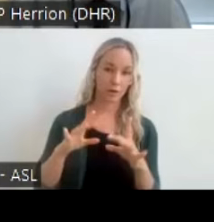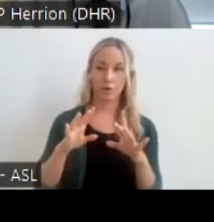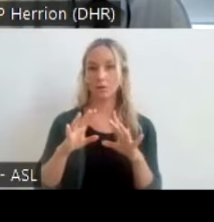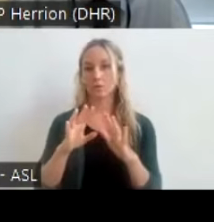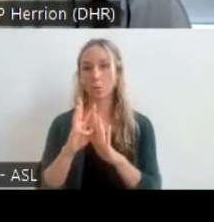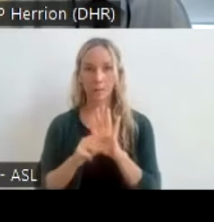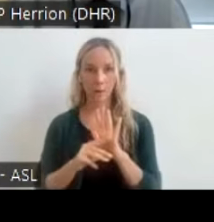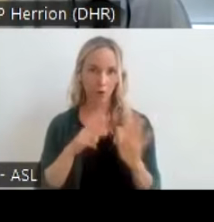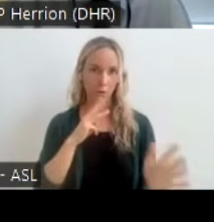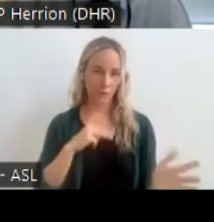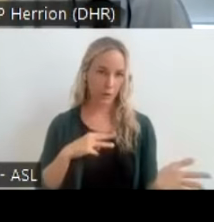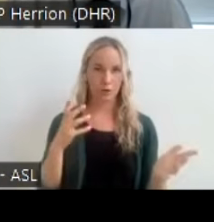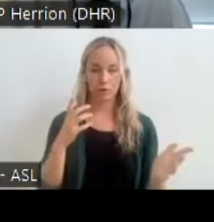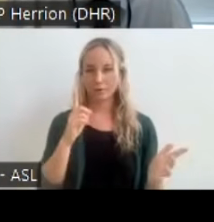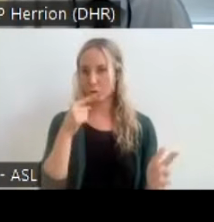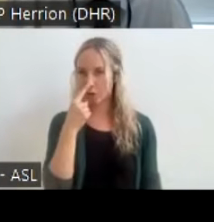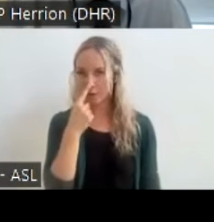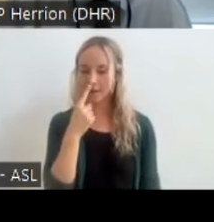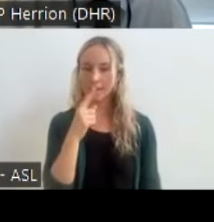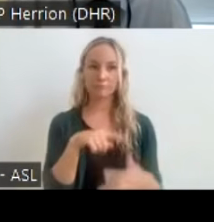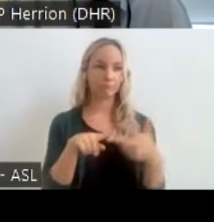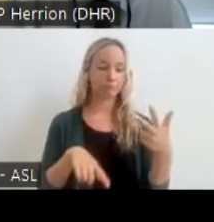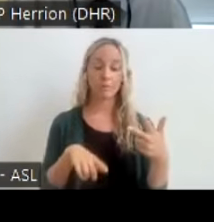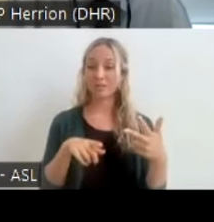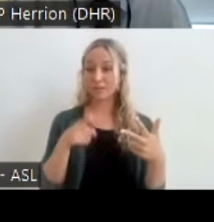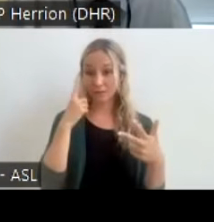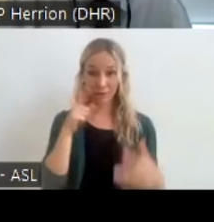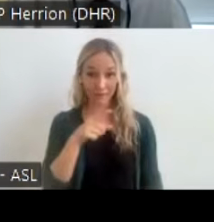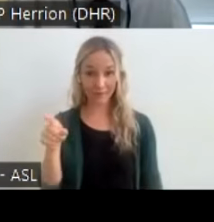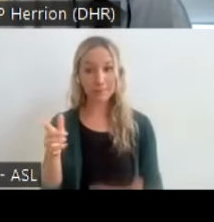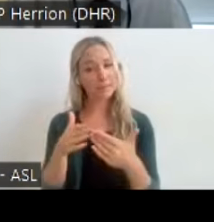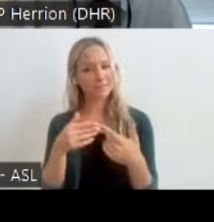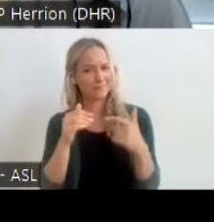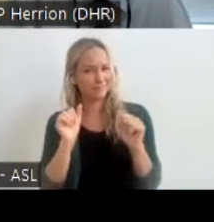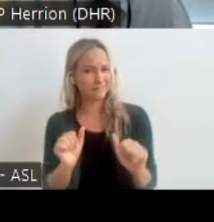than maybe somebody's local cafe who's operating on maybe